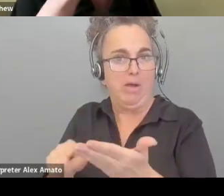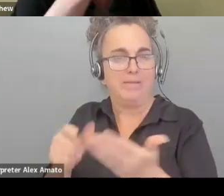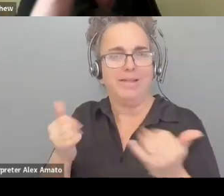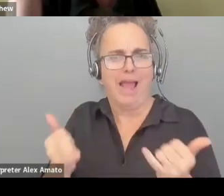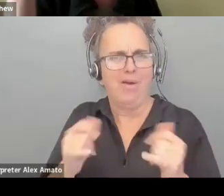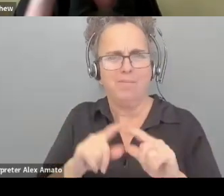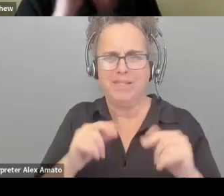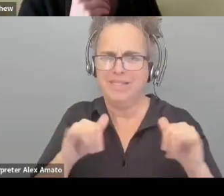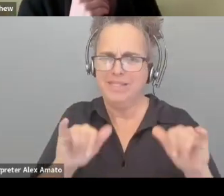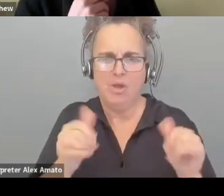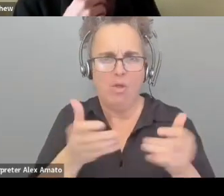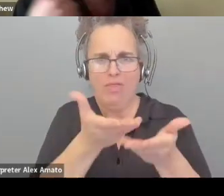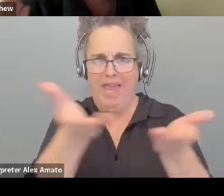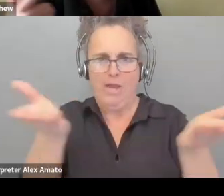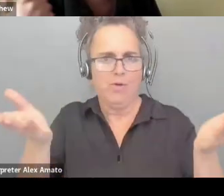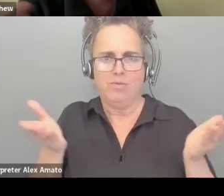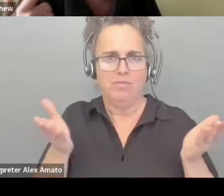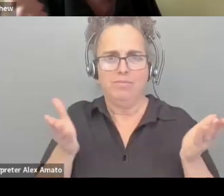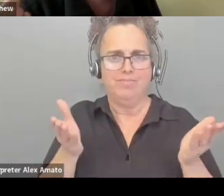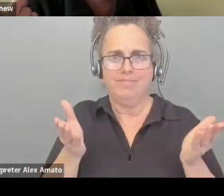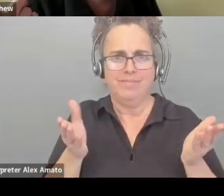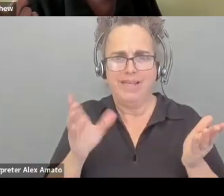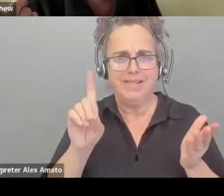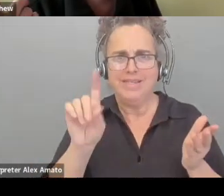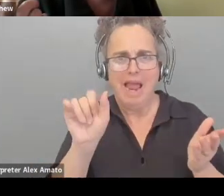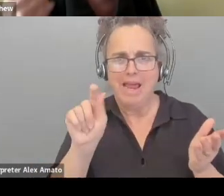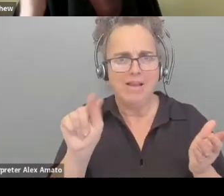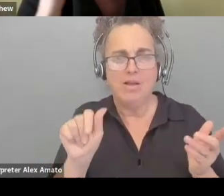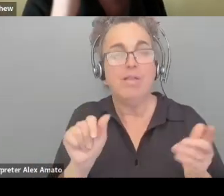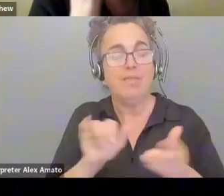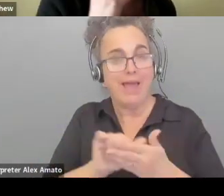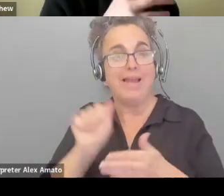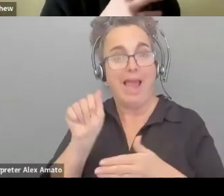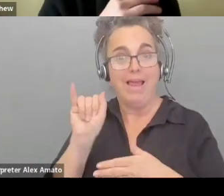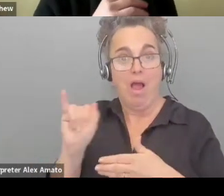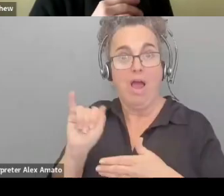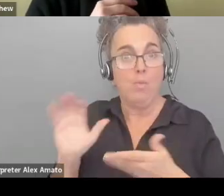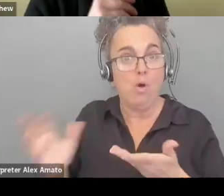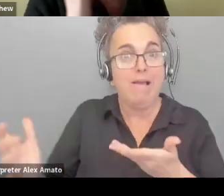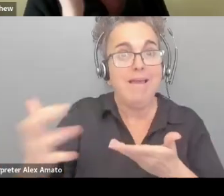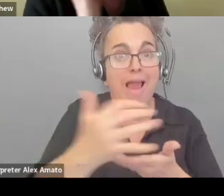and in spaces that will end up getting scraped by technology. So the data that's collected